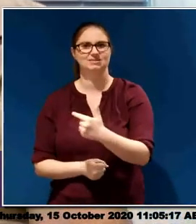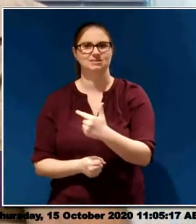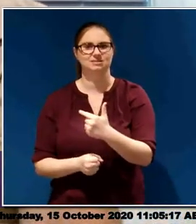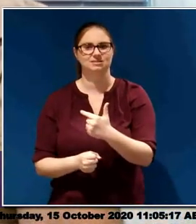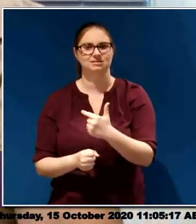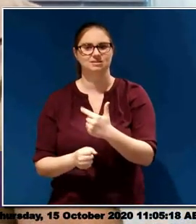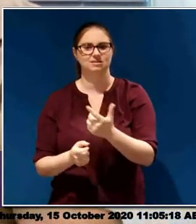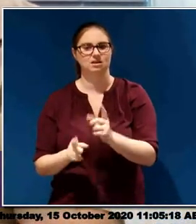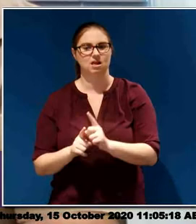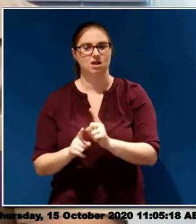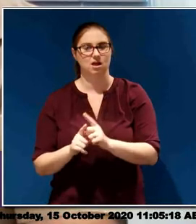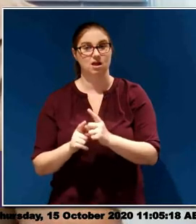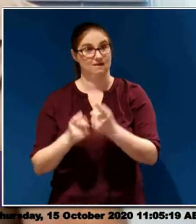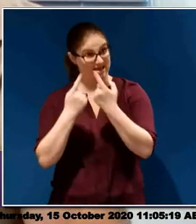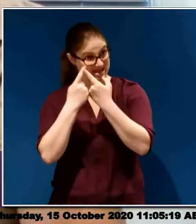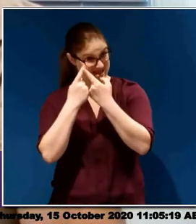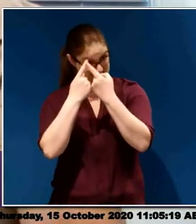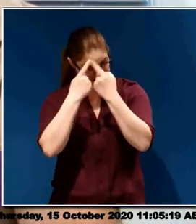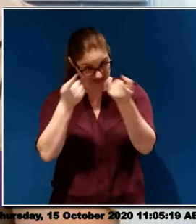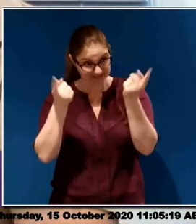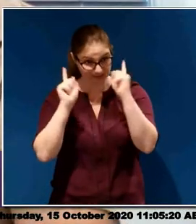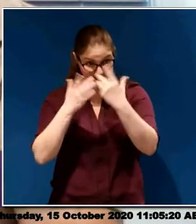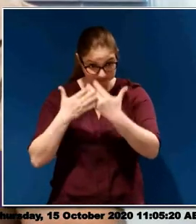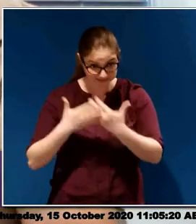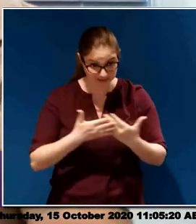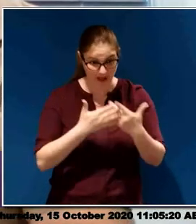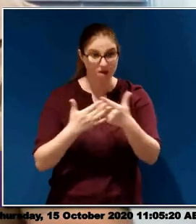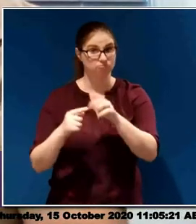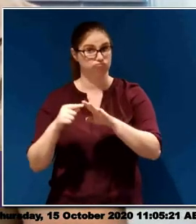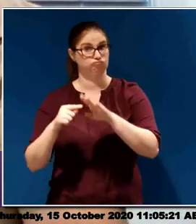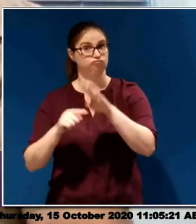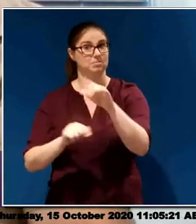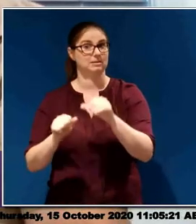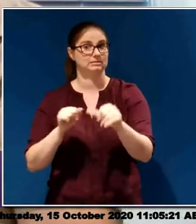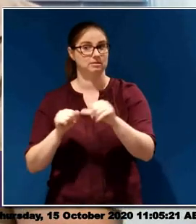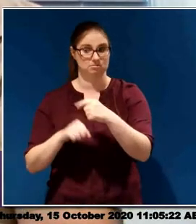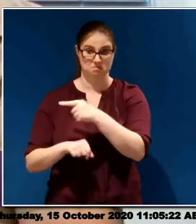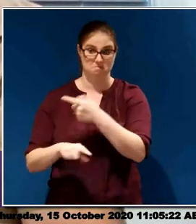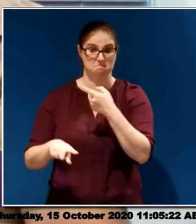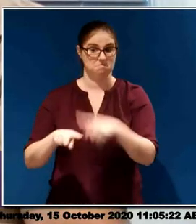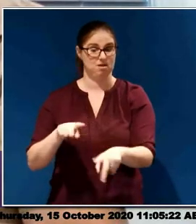So he passed, I think, two subjects that year, which was amazing. He got an A for Maths.